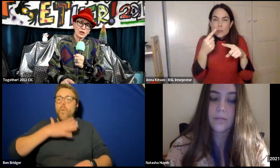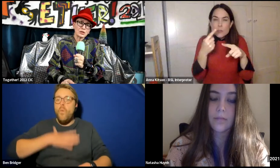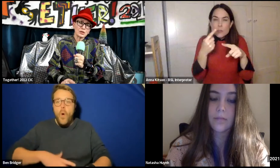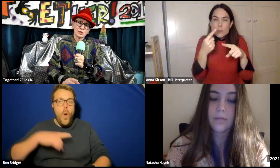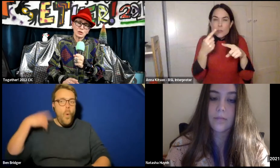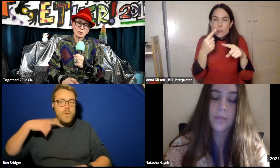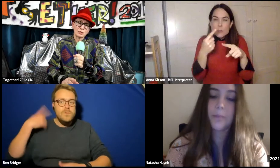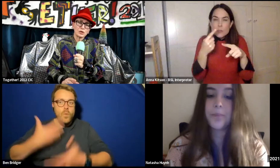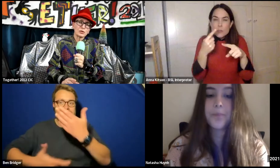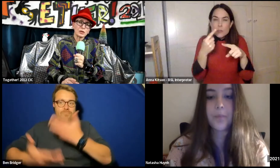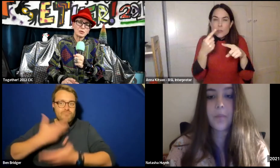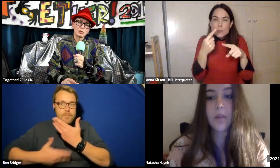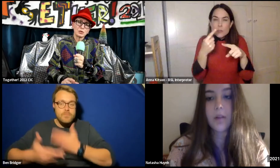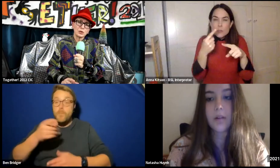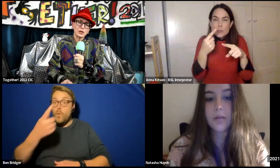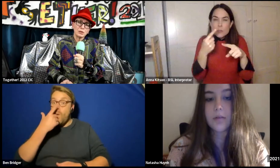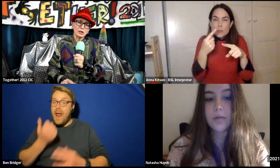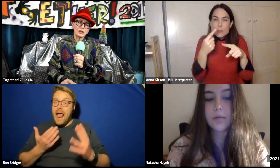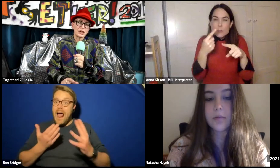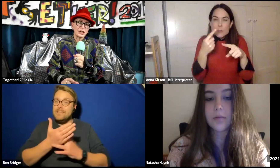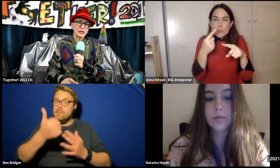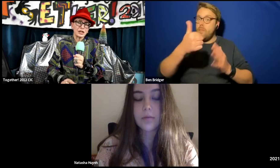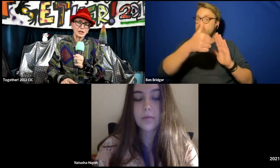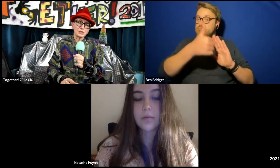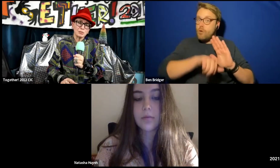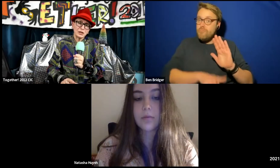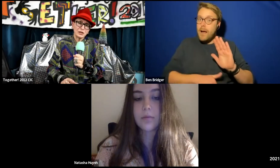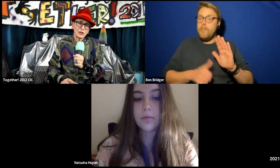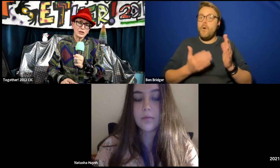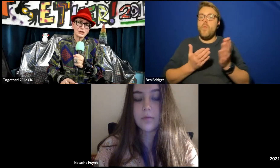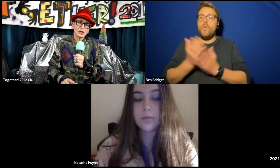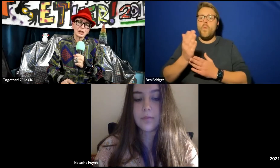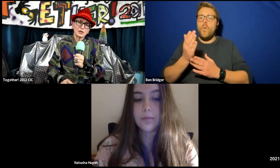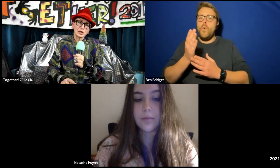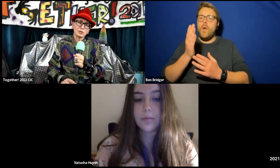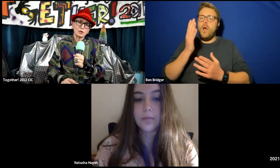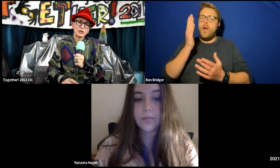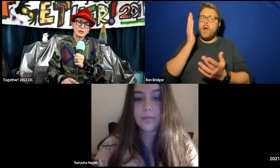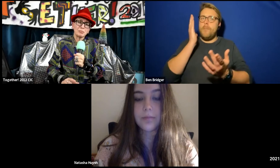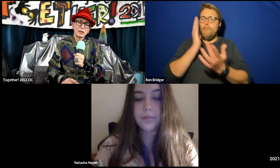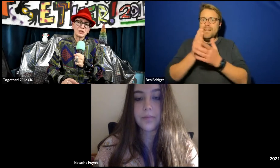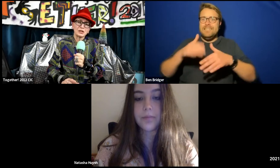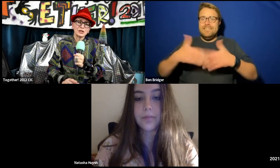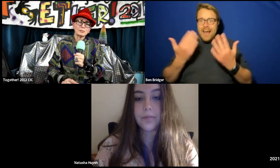access those programmes between midday and midnight and they will be embedded.